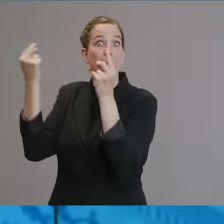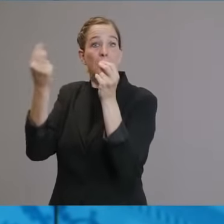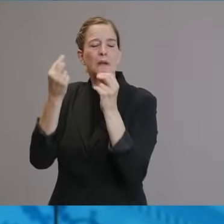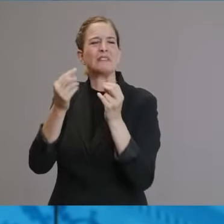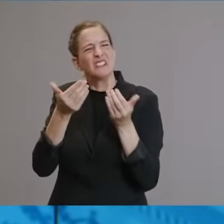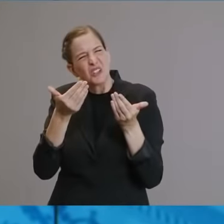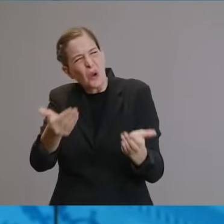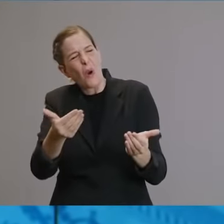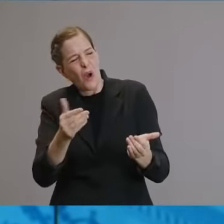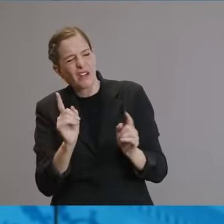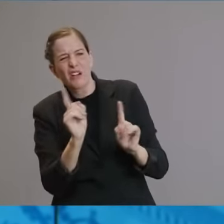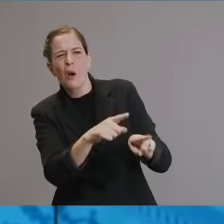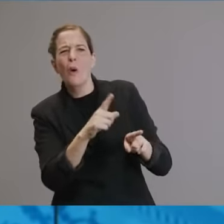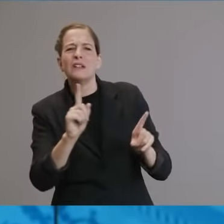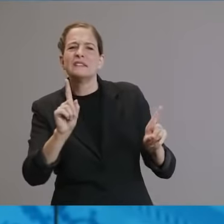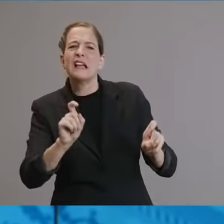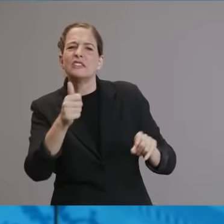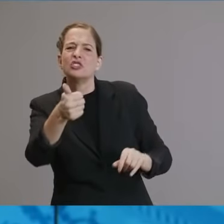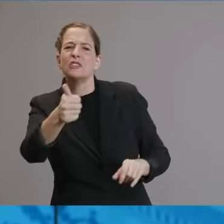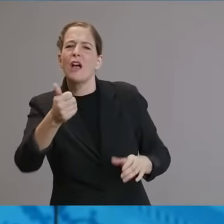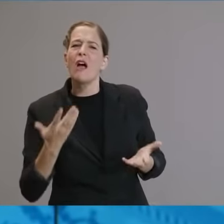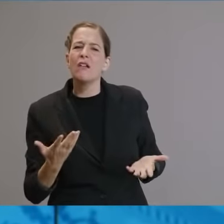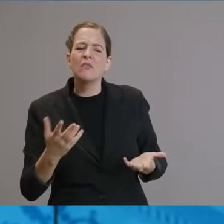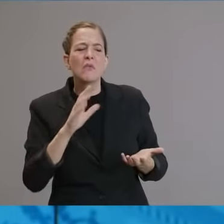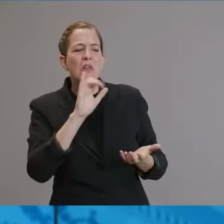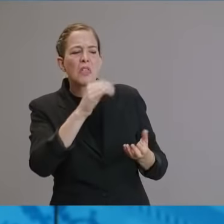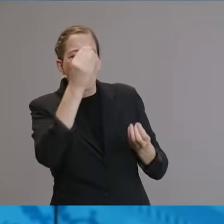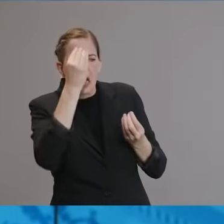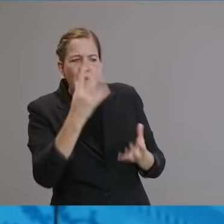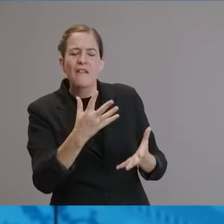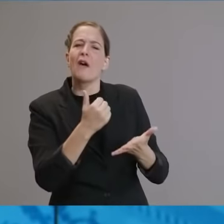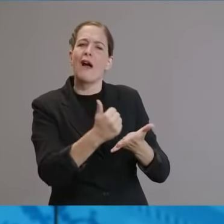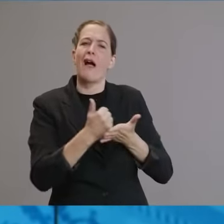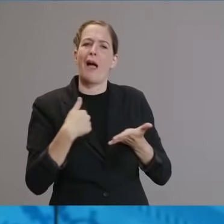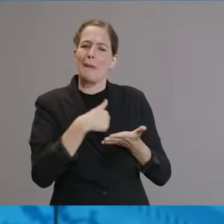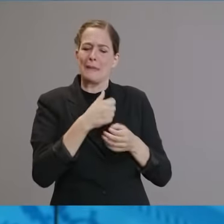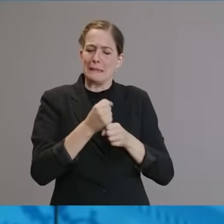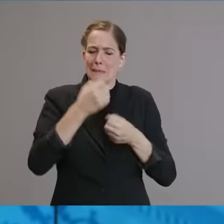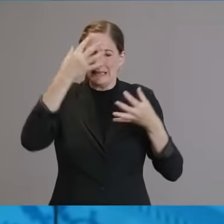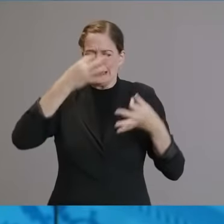THAT INFORMATION, THAT DATA WILL HELP US INFORM DECISIONS GOING IN THE FUTURE. THANK YOU, EVERYONE.